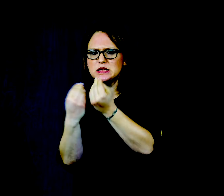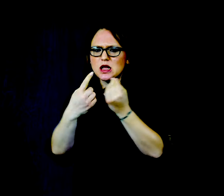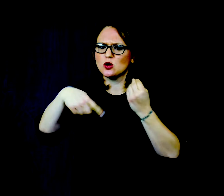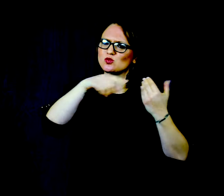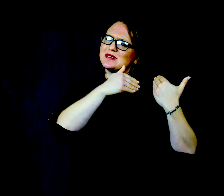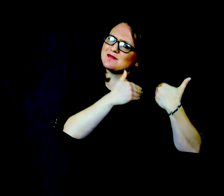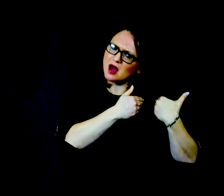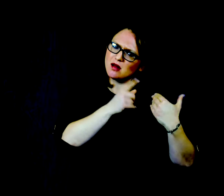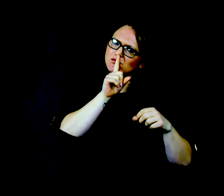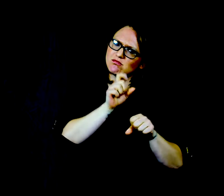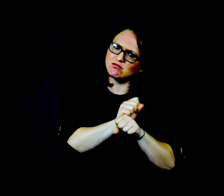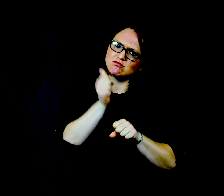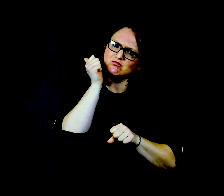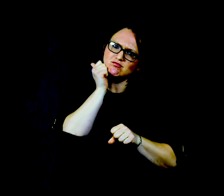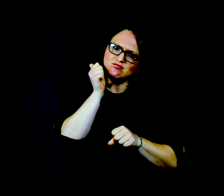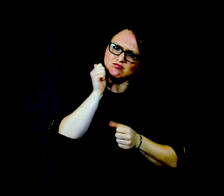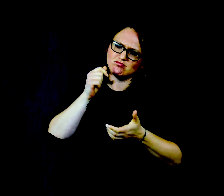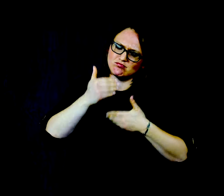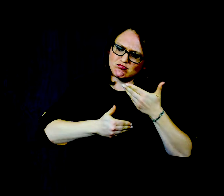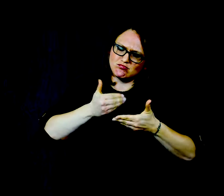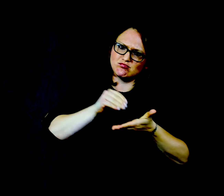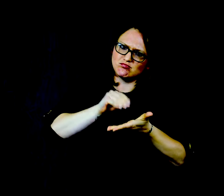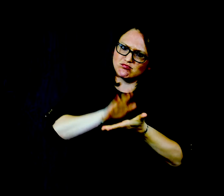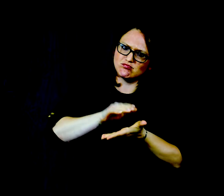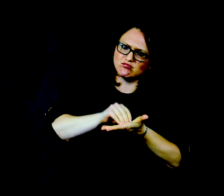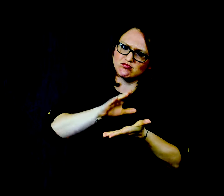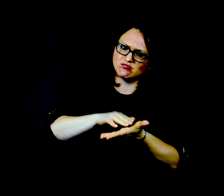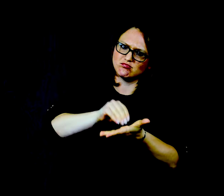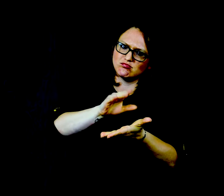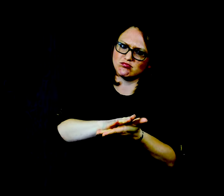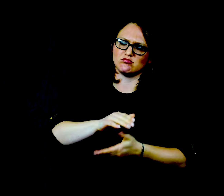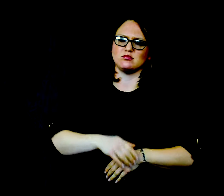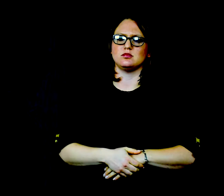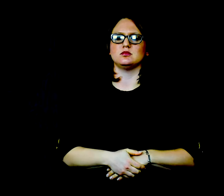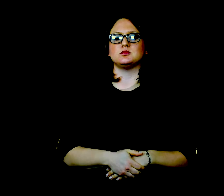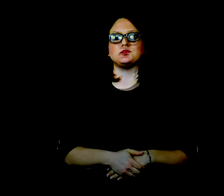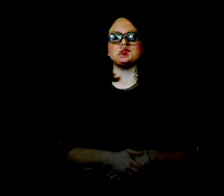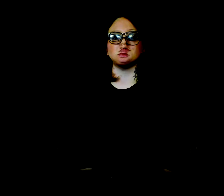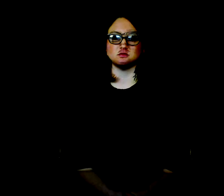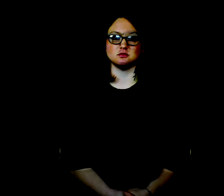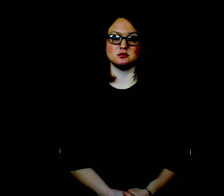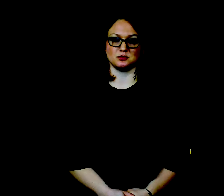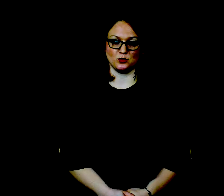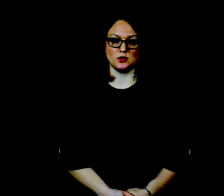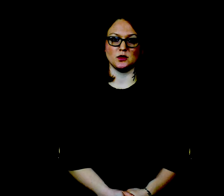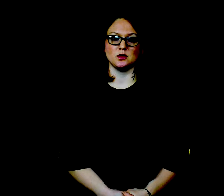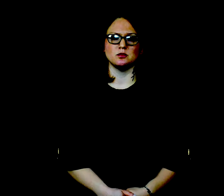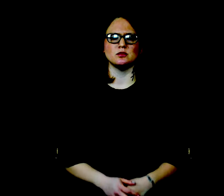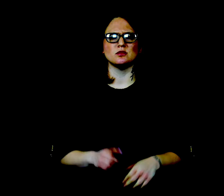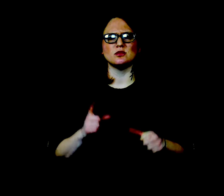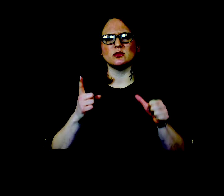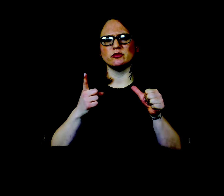agencies or organizations are responsible for